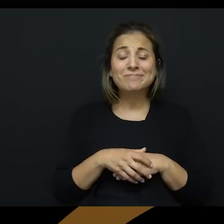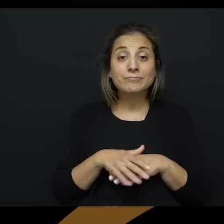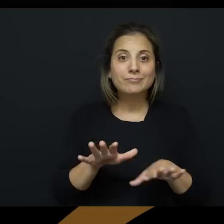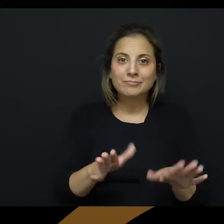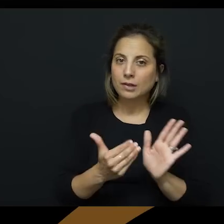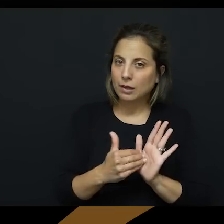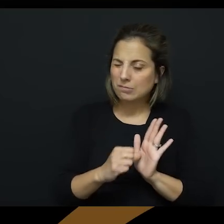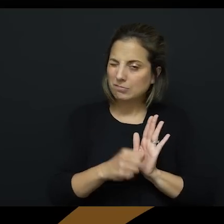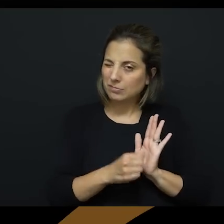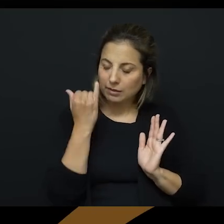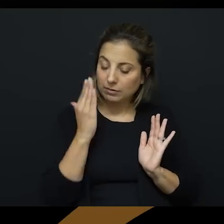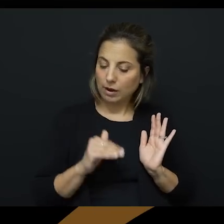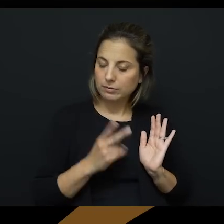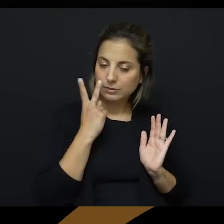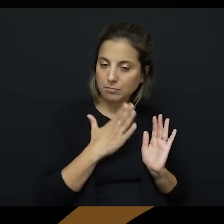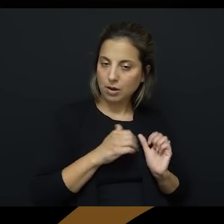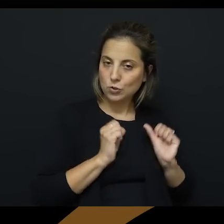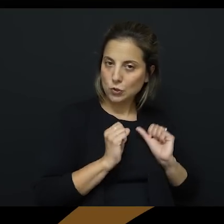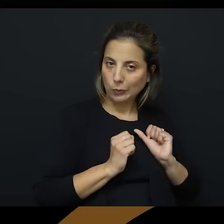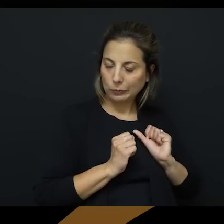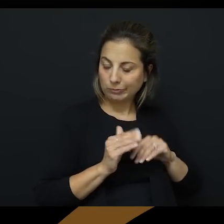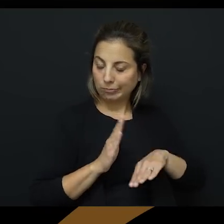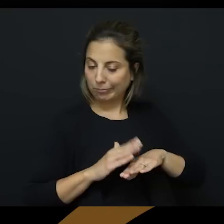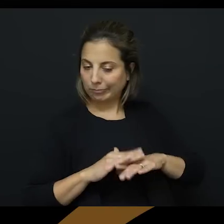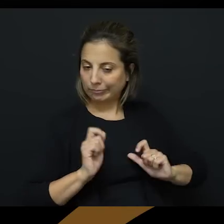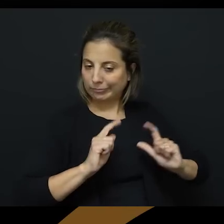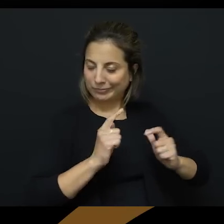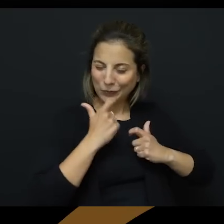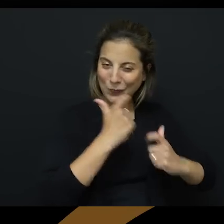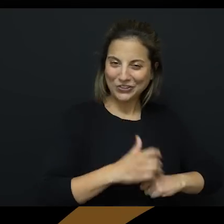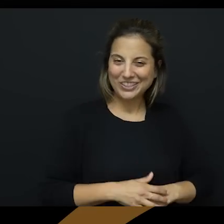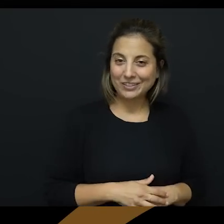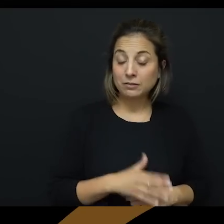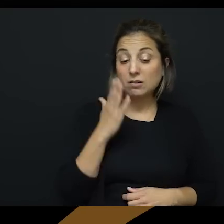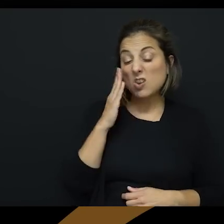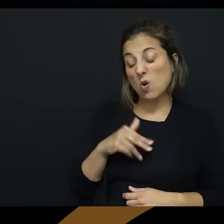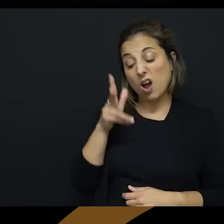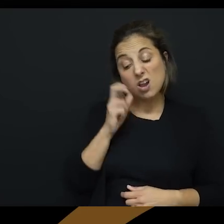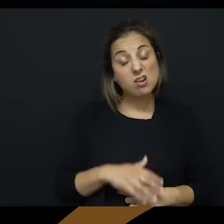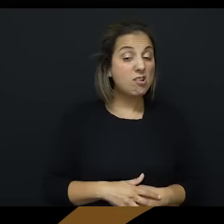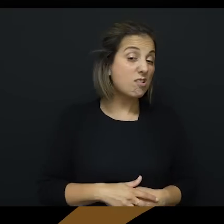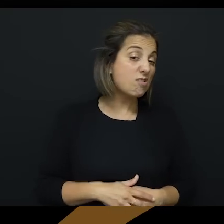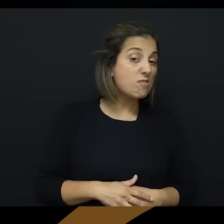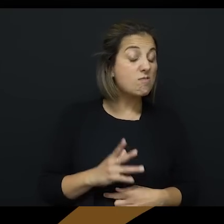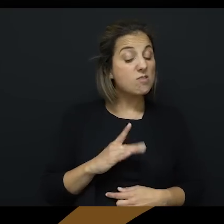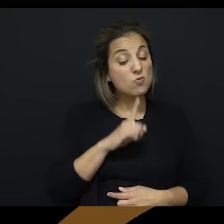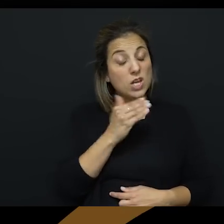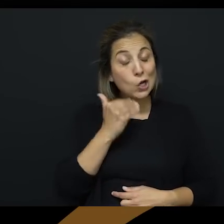And again, if you haven't watched my shows, go and check them out. You know, I hear they’re pretty good.